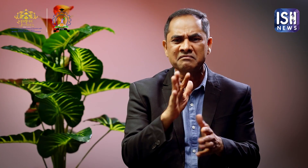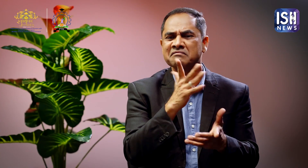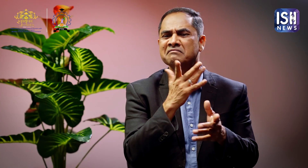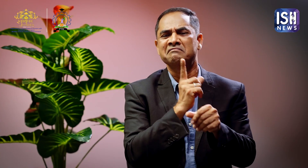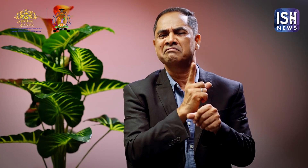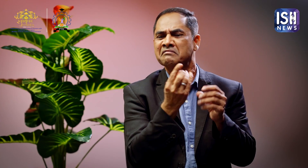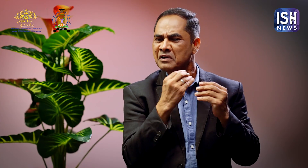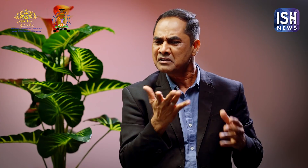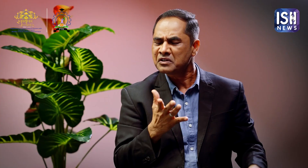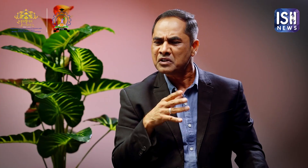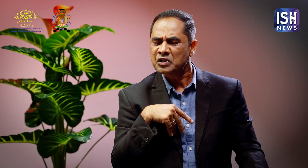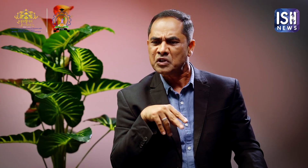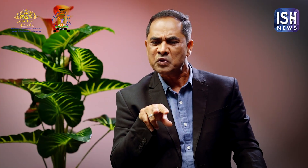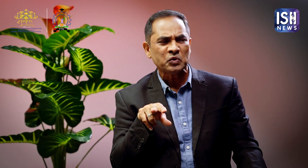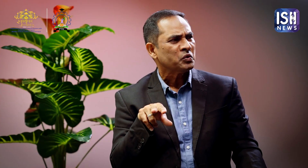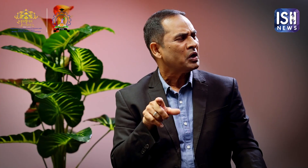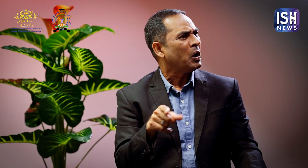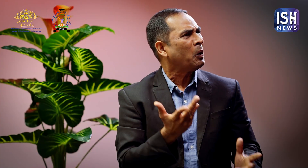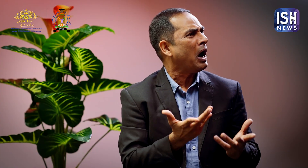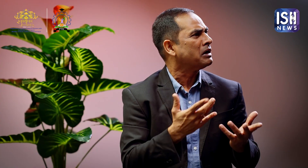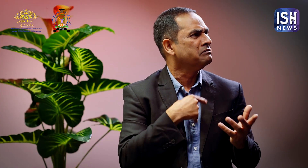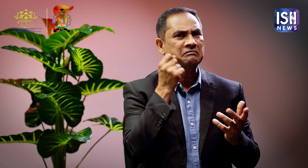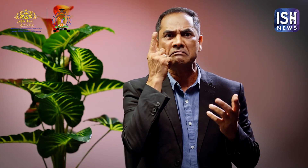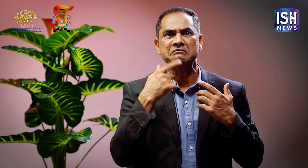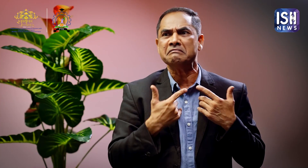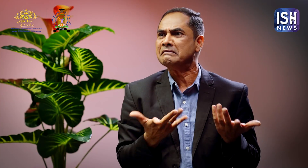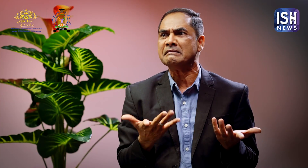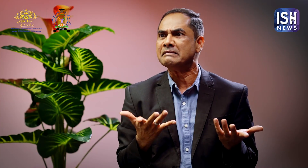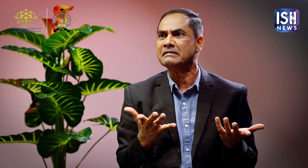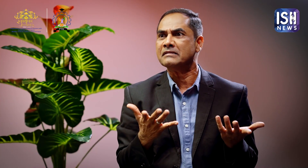He also mentioned that the teachers were ineffective, but I struggled to understand the issue fully at the time.